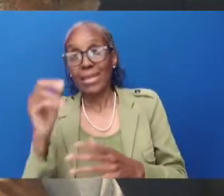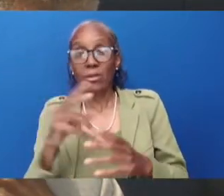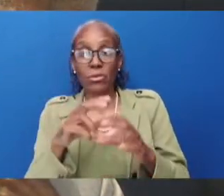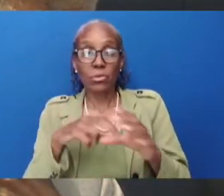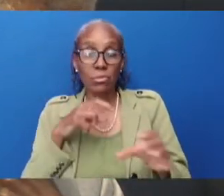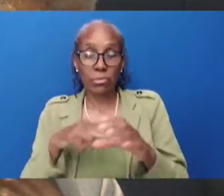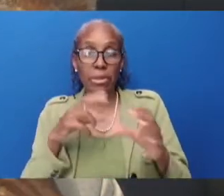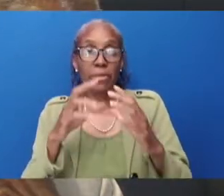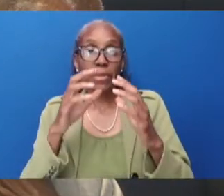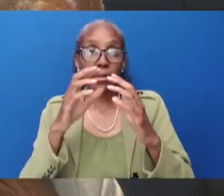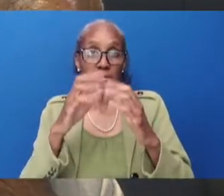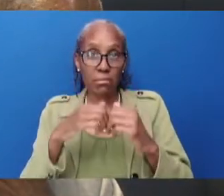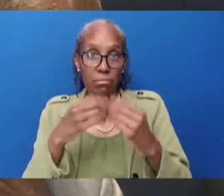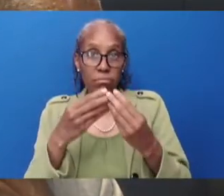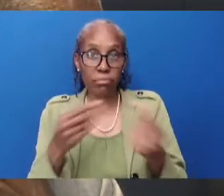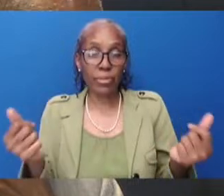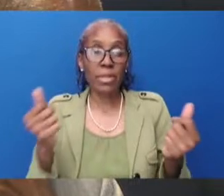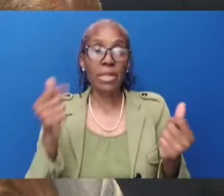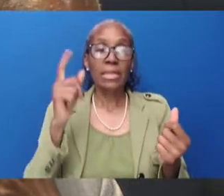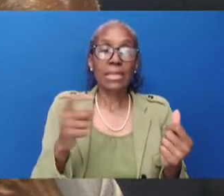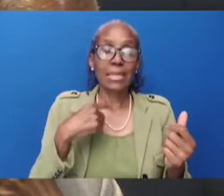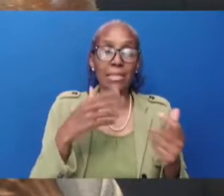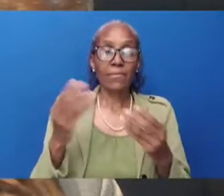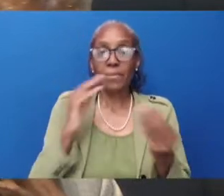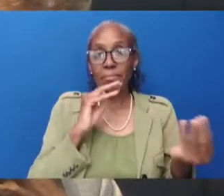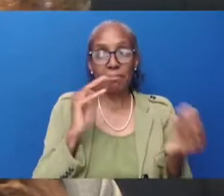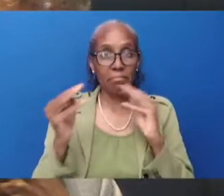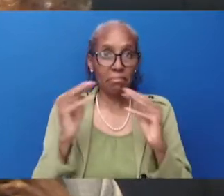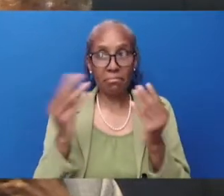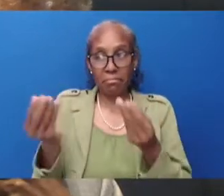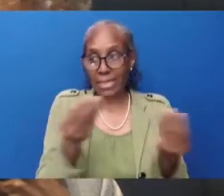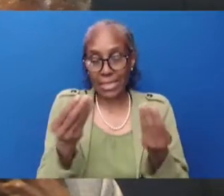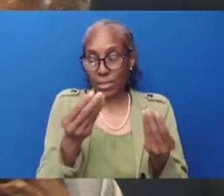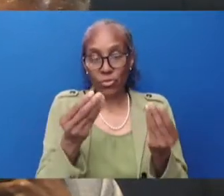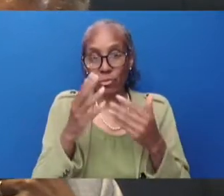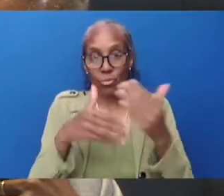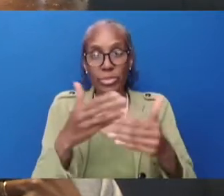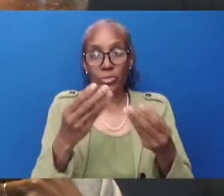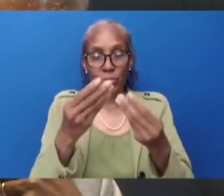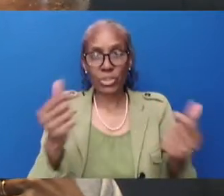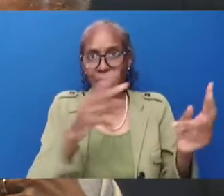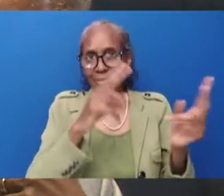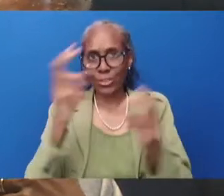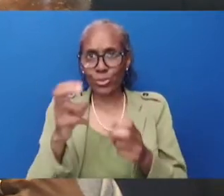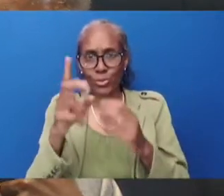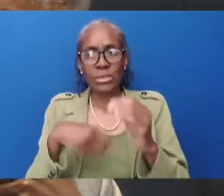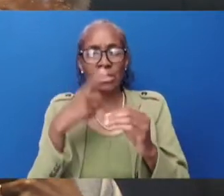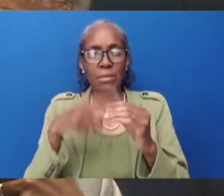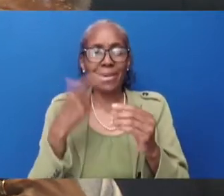LEGISLATION. TWO COUNTIES WOULD HAVE TO WITHDRAW FOR IT TO BE DISSOLVED.